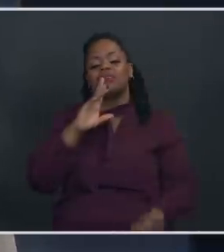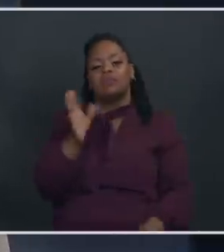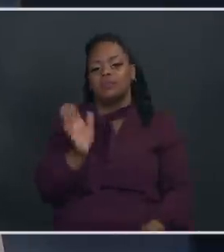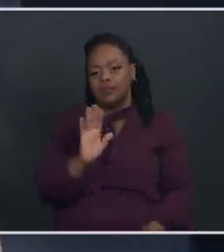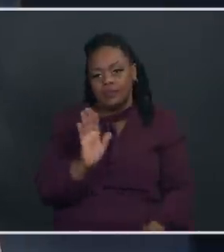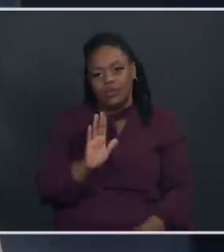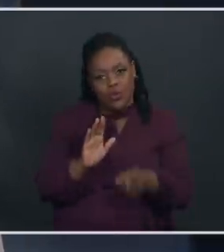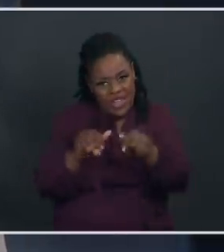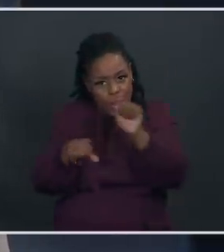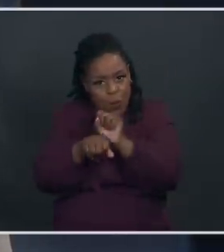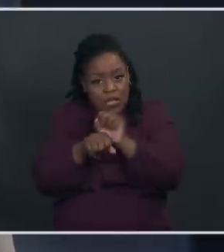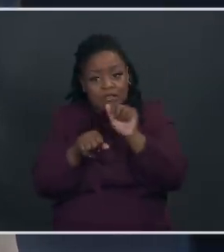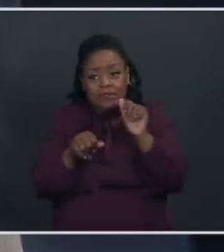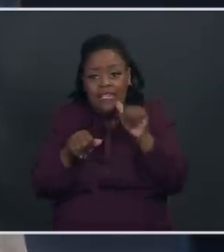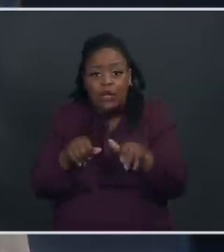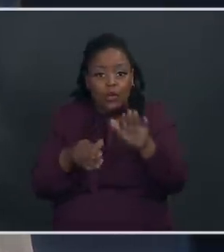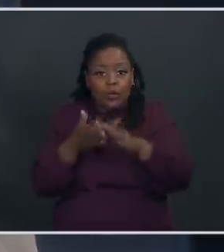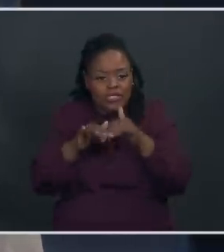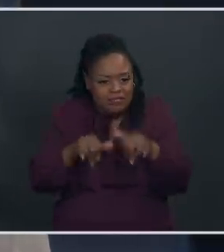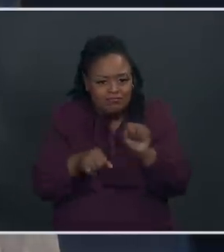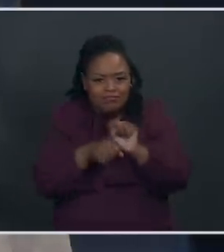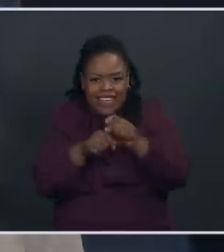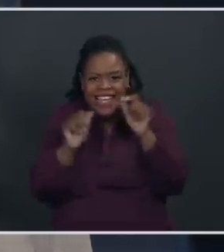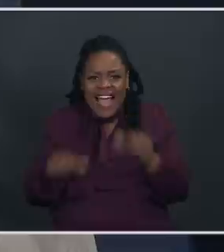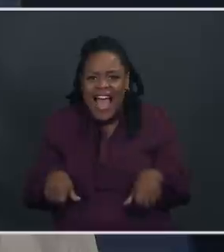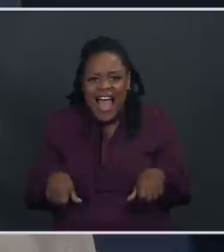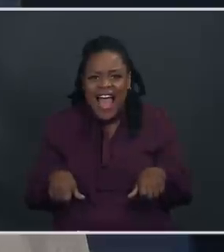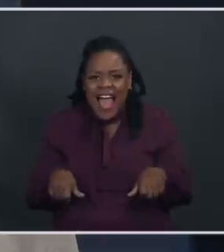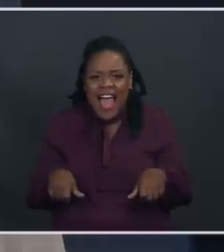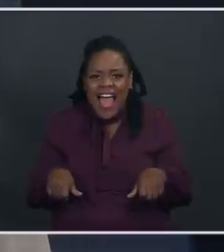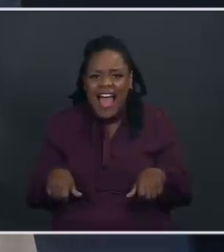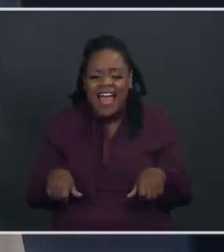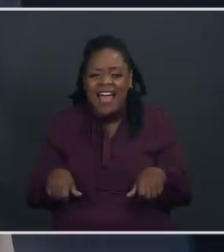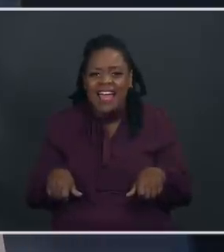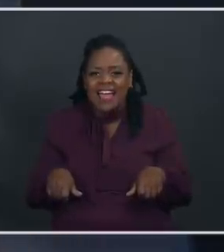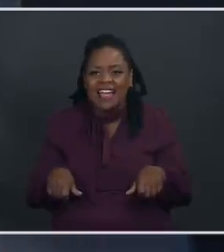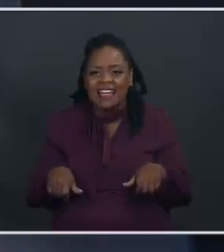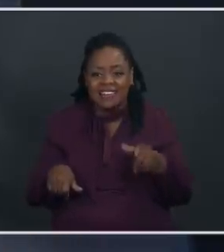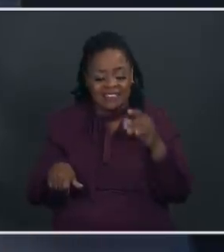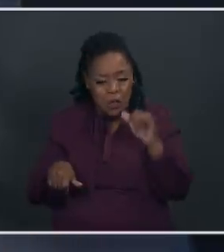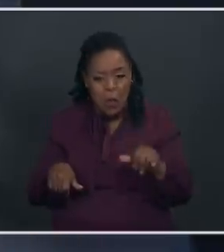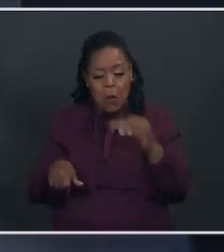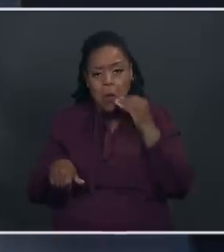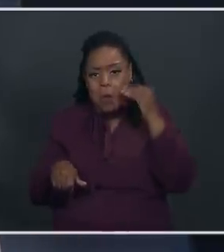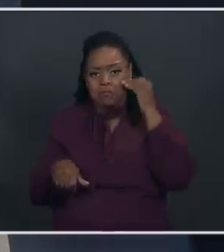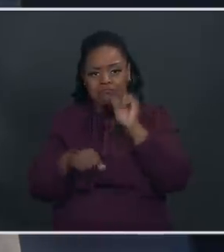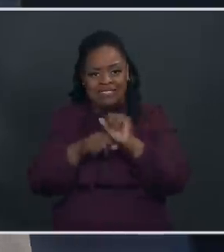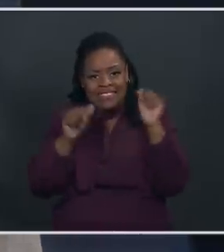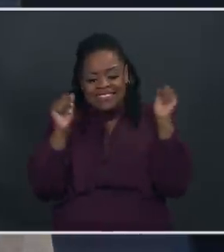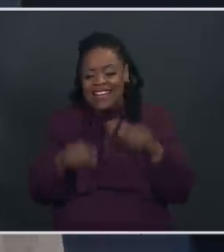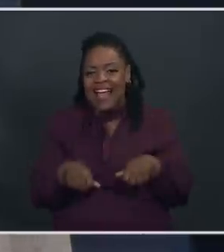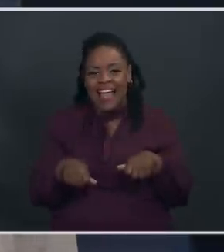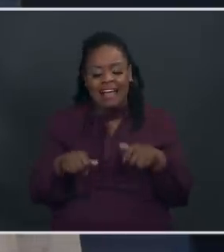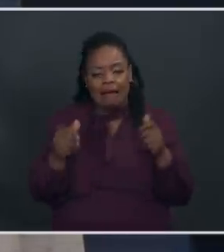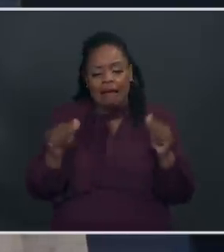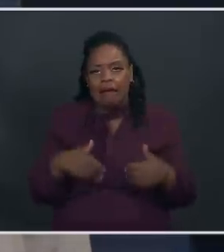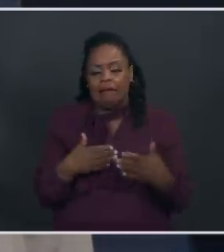but we need to put people to work in their own communities. That's where their home is, That's where their vision is. So we're creatively looking